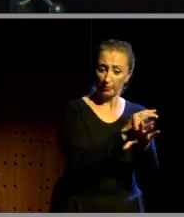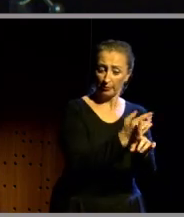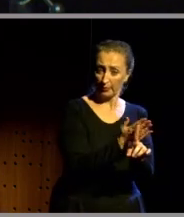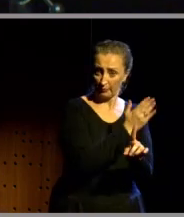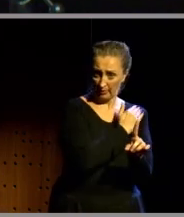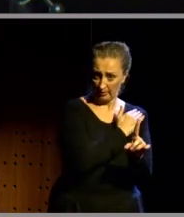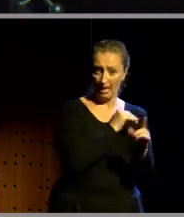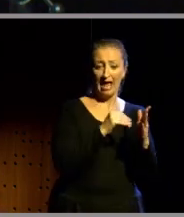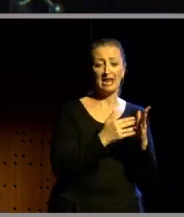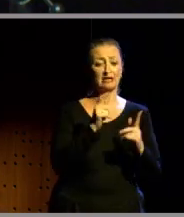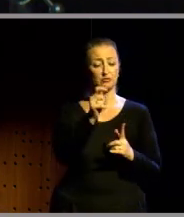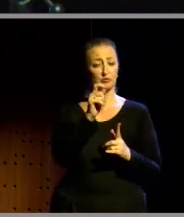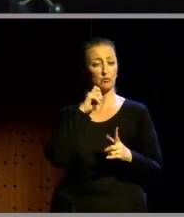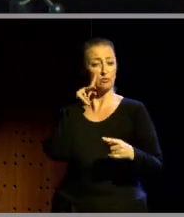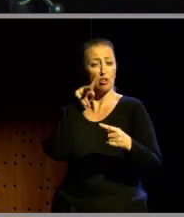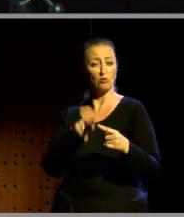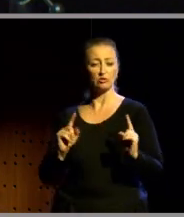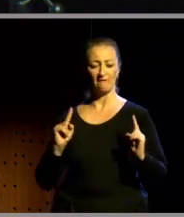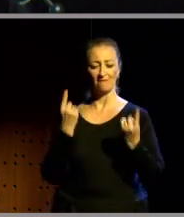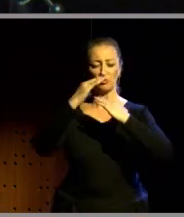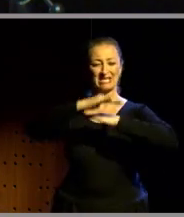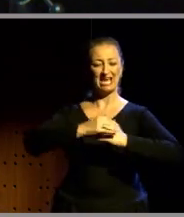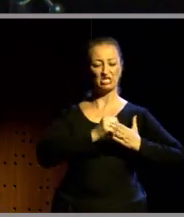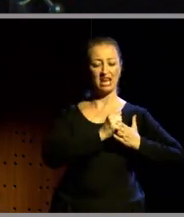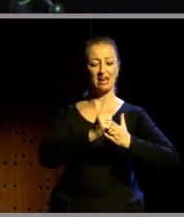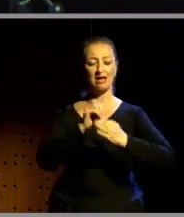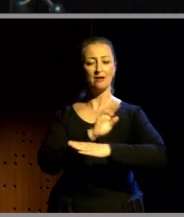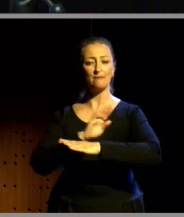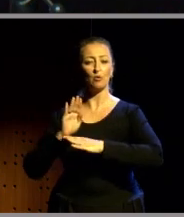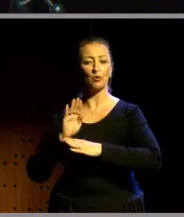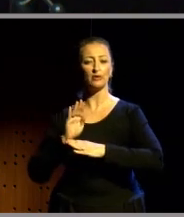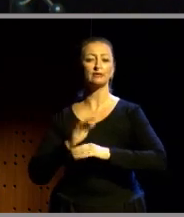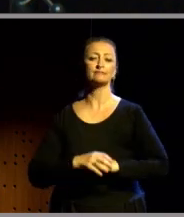board at Creative Australia. The First Nations-led board is a commitment